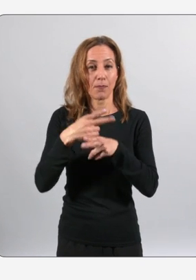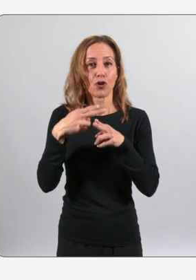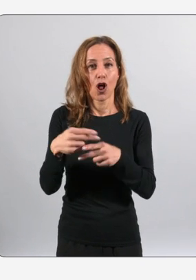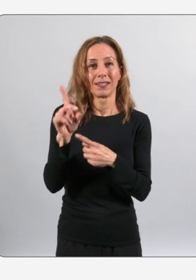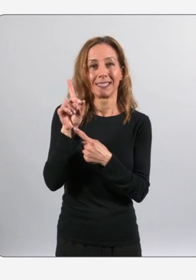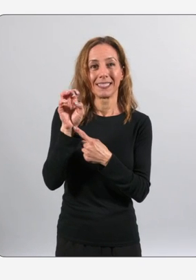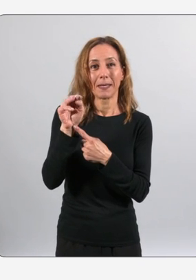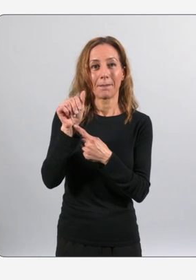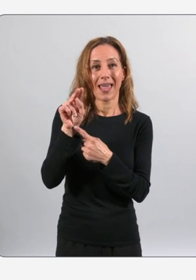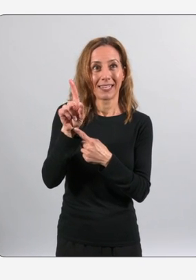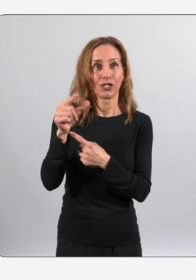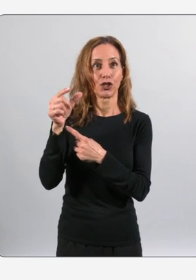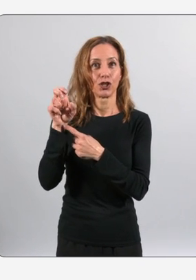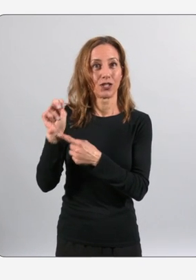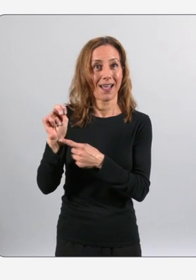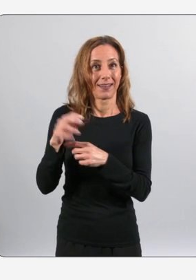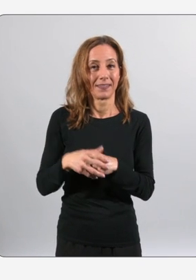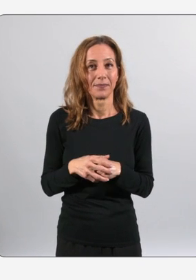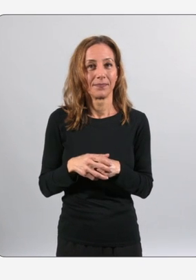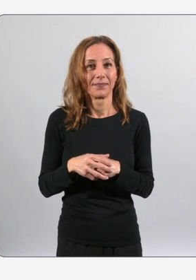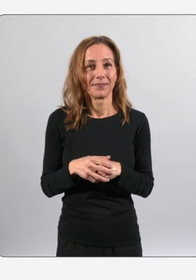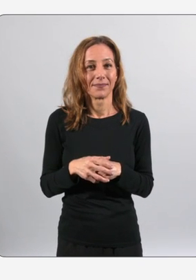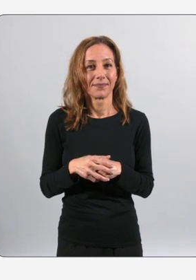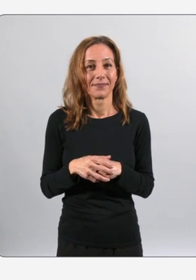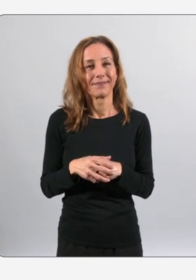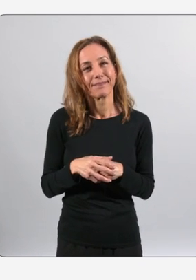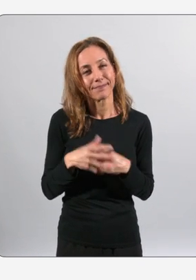And no points for guessing this is also AI powered.